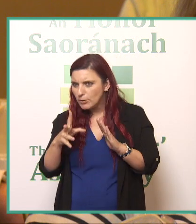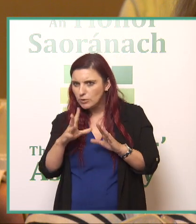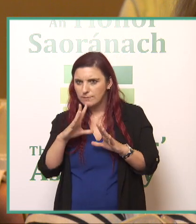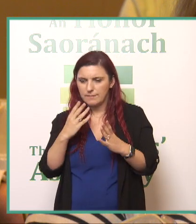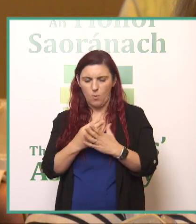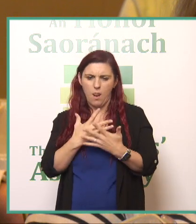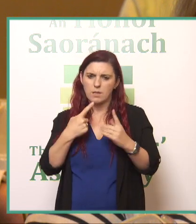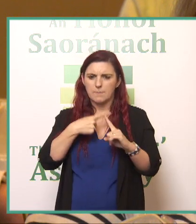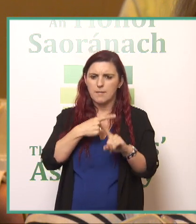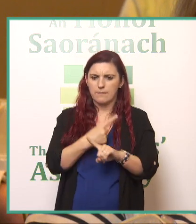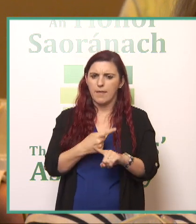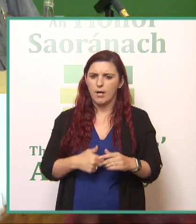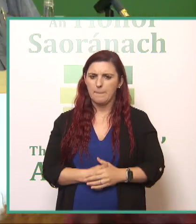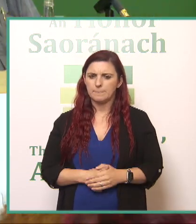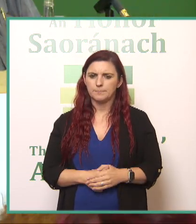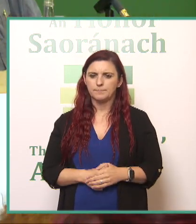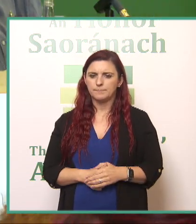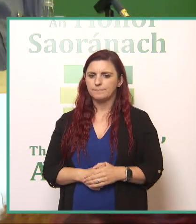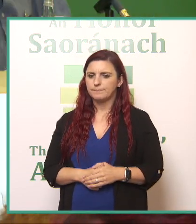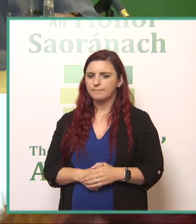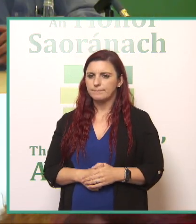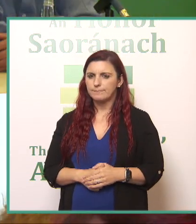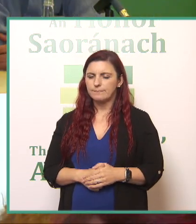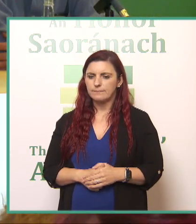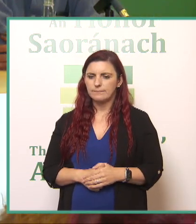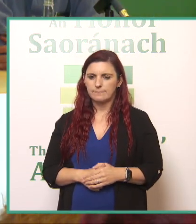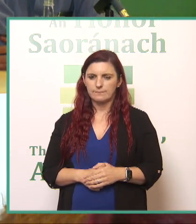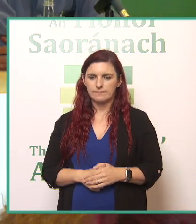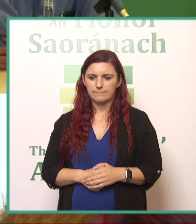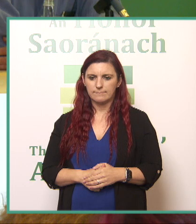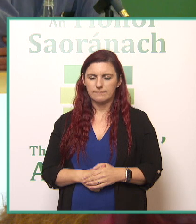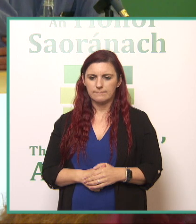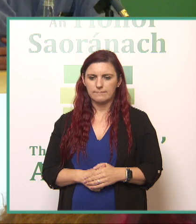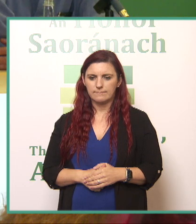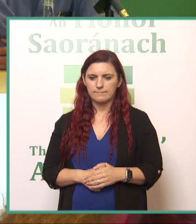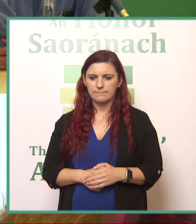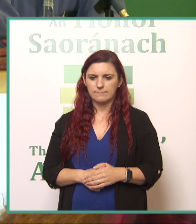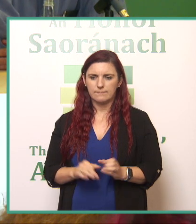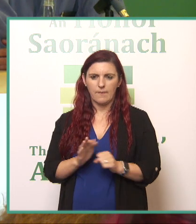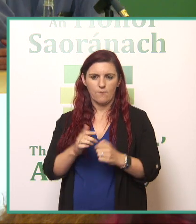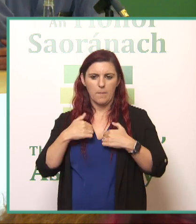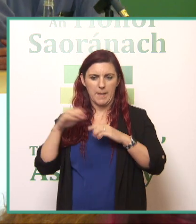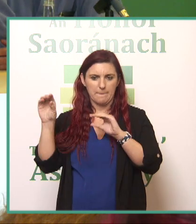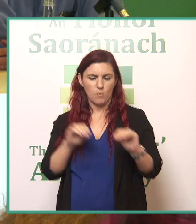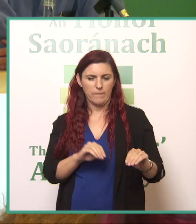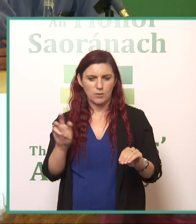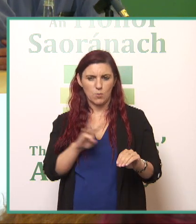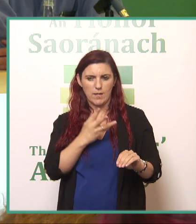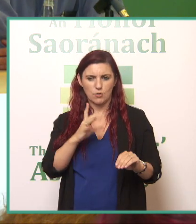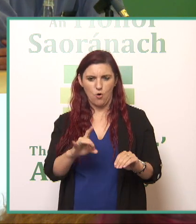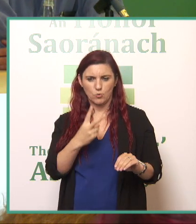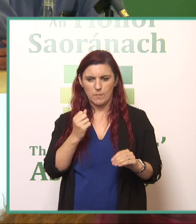lot of positives about it really I think for me uh moving to West cork in 2009 was a revelation